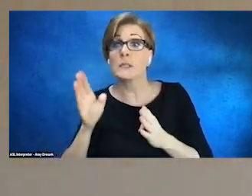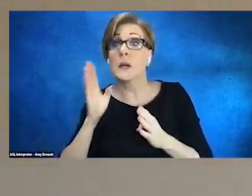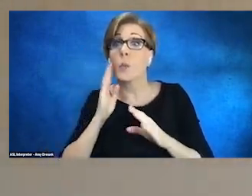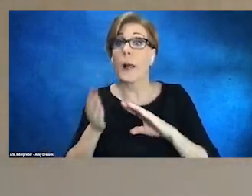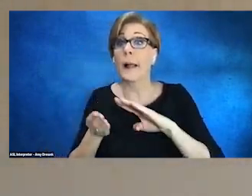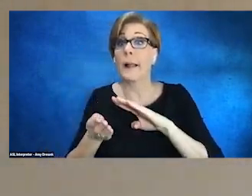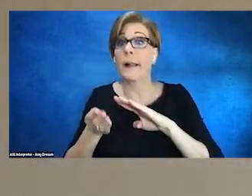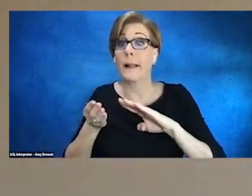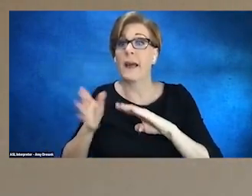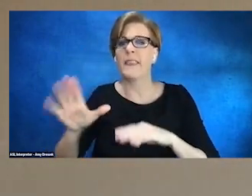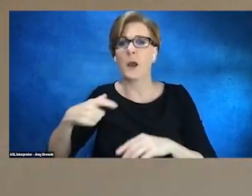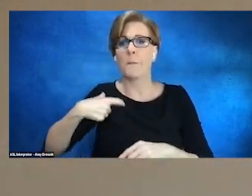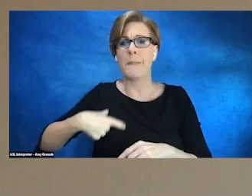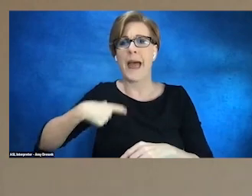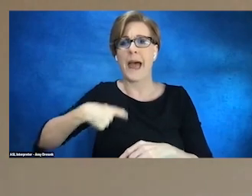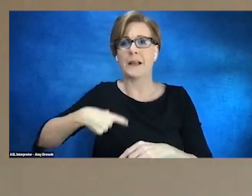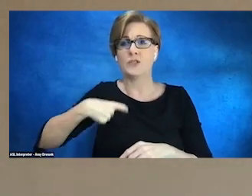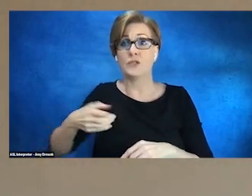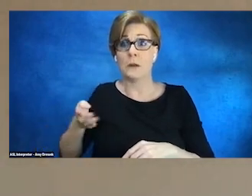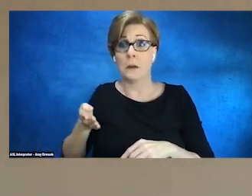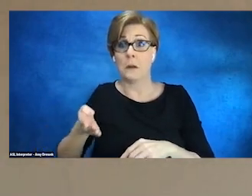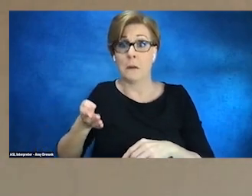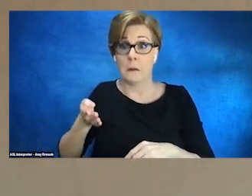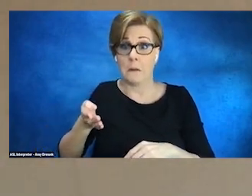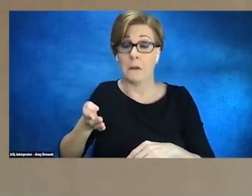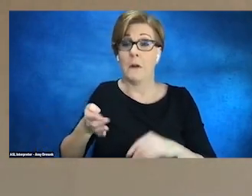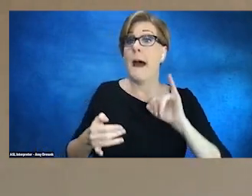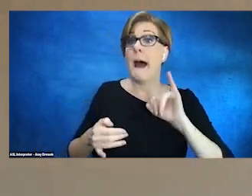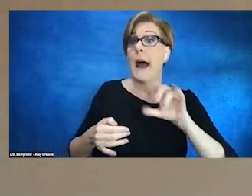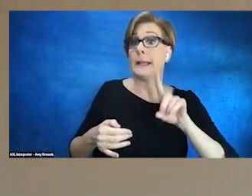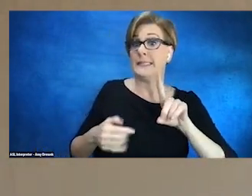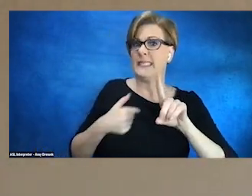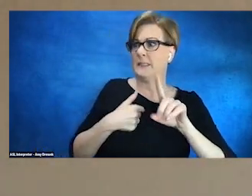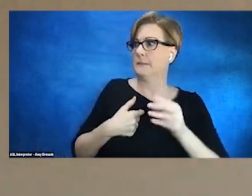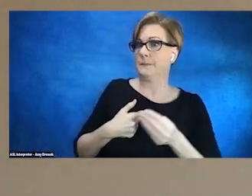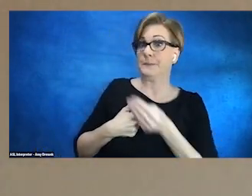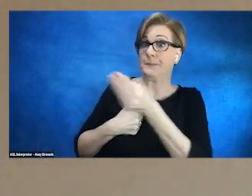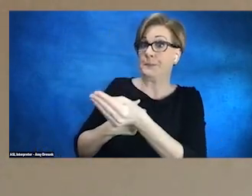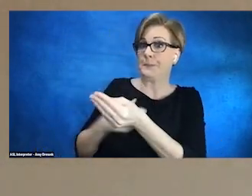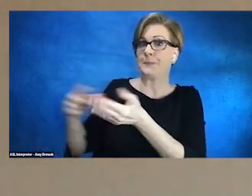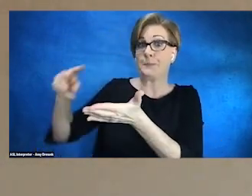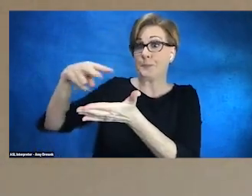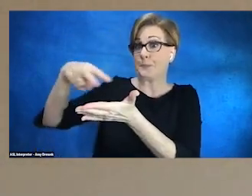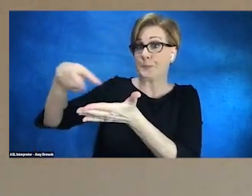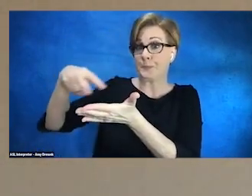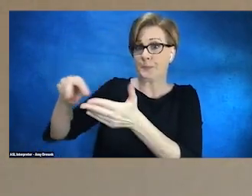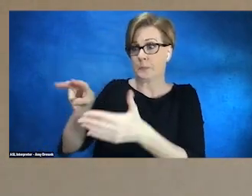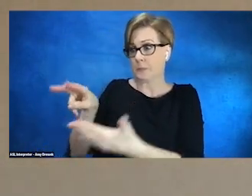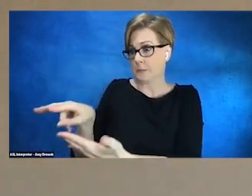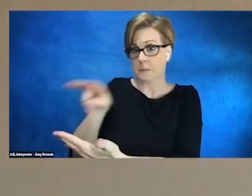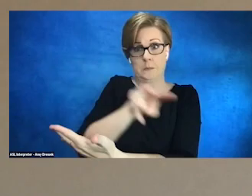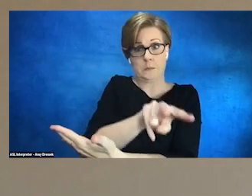that in now I'm going to need to then take my ID and hand it to the Judge who's going to verify it